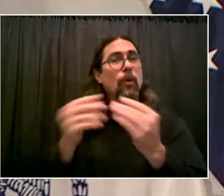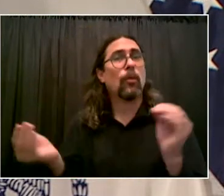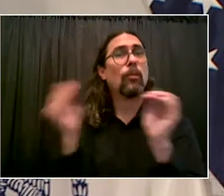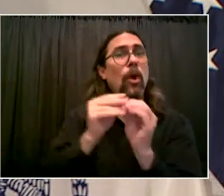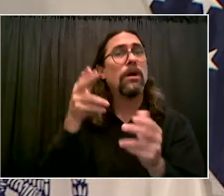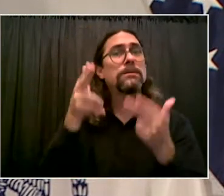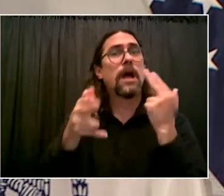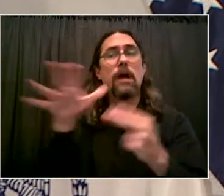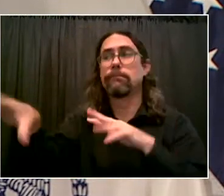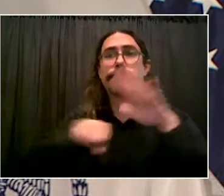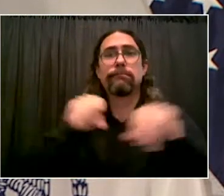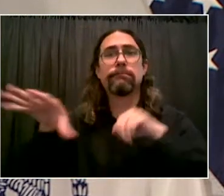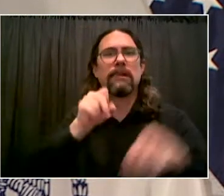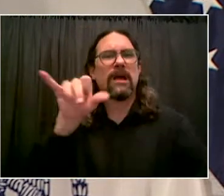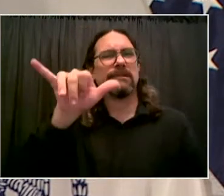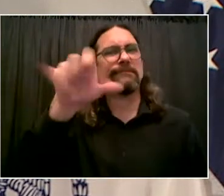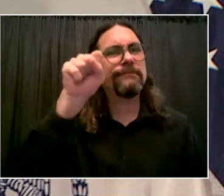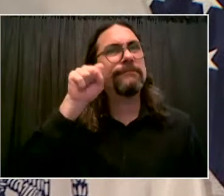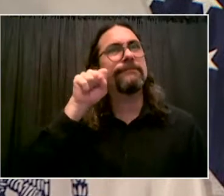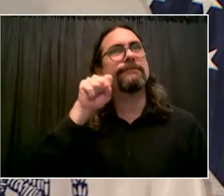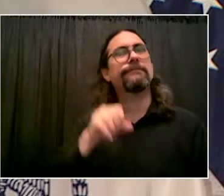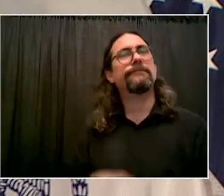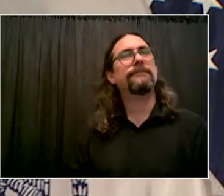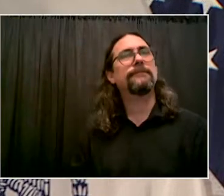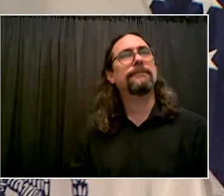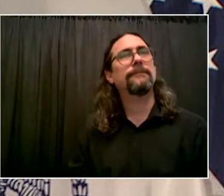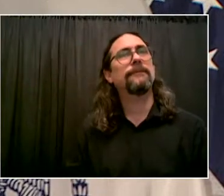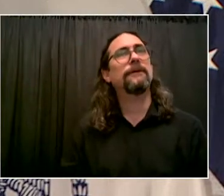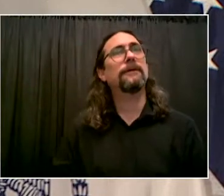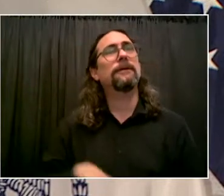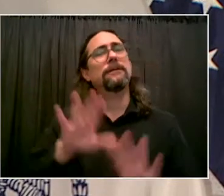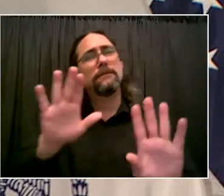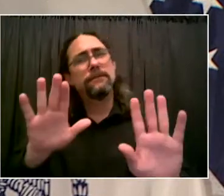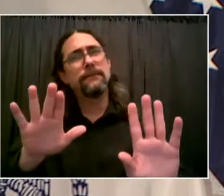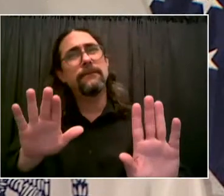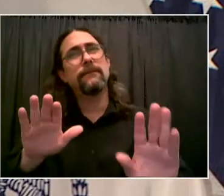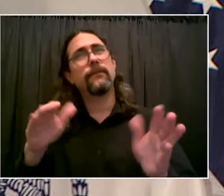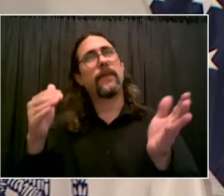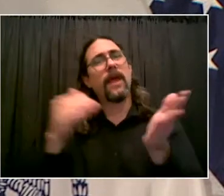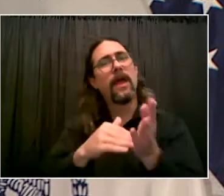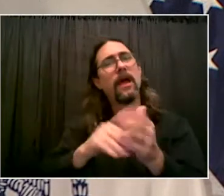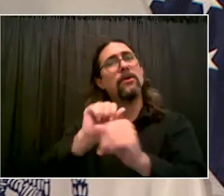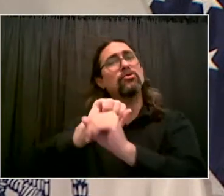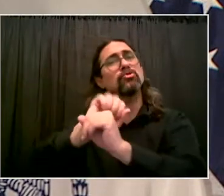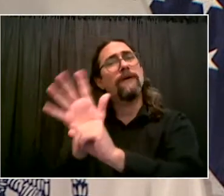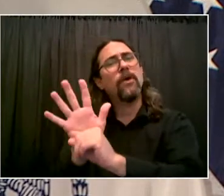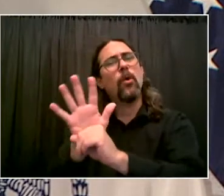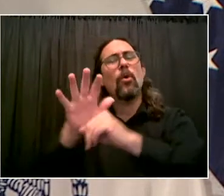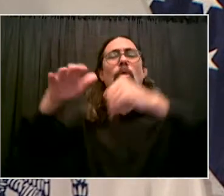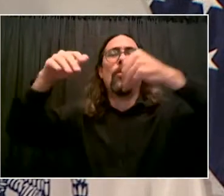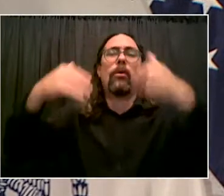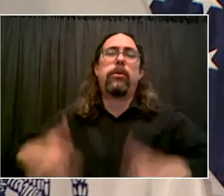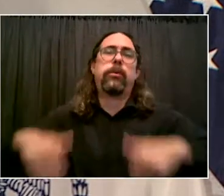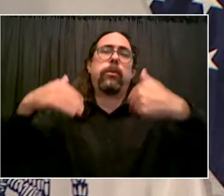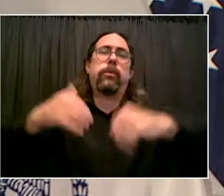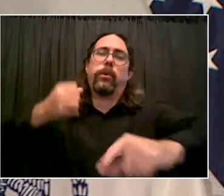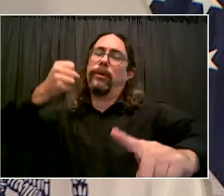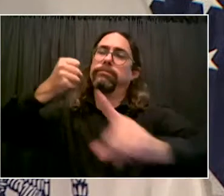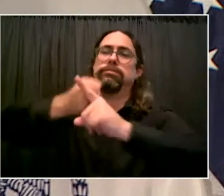GUNS ARE BEING TAK ENOFF THE STREET, WE ARE SEEING A CHAE NG COMPARED TO WHERE WE WERE A YEAR AGO. IT HAS BEEN A PERFECT STORM,